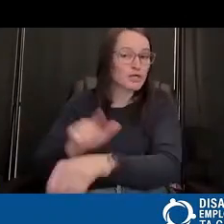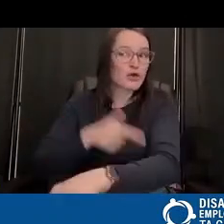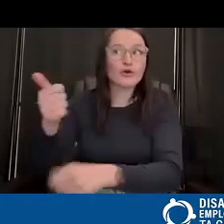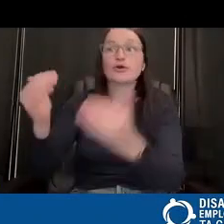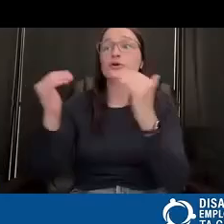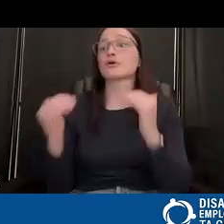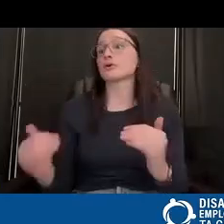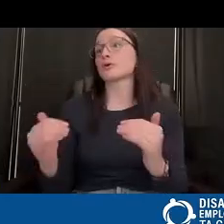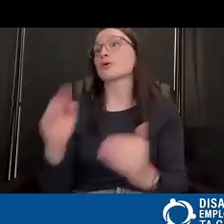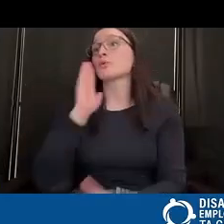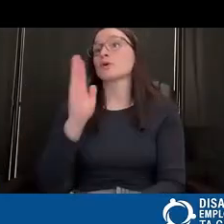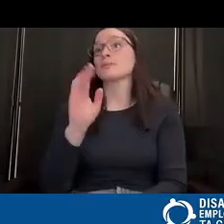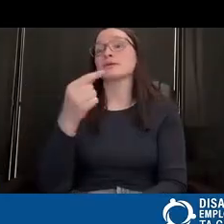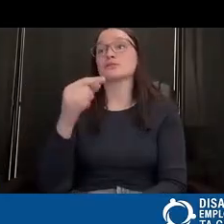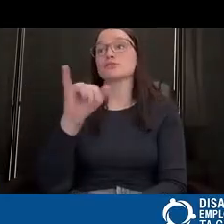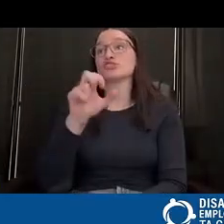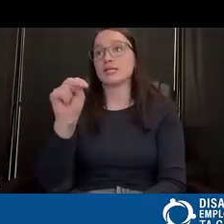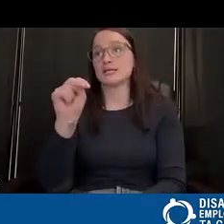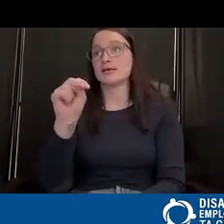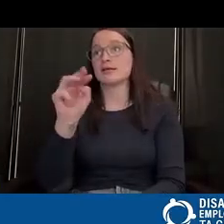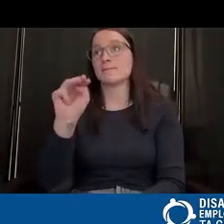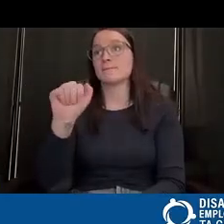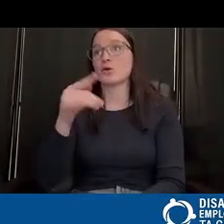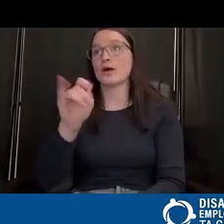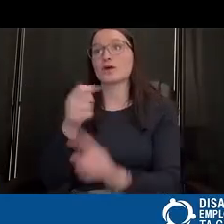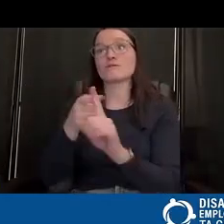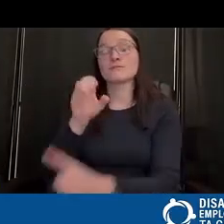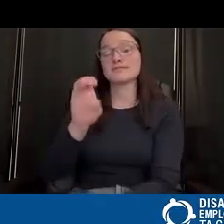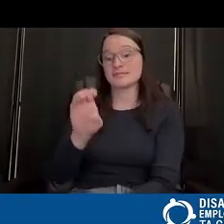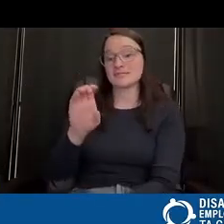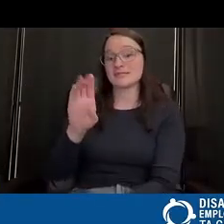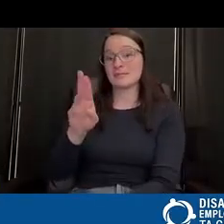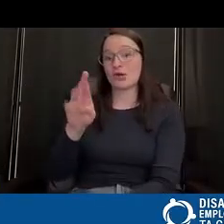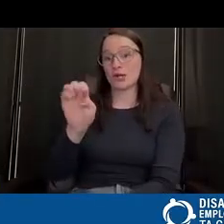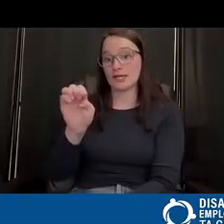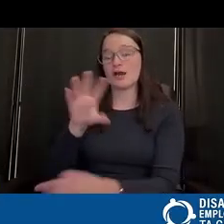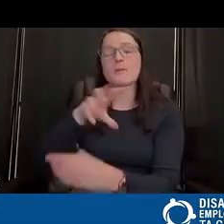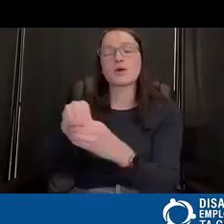of Microsoft uh supported employment uh to take us through program scaling and growth over the years.